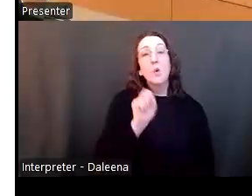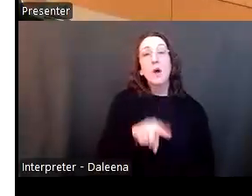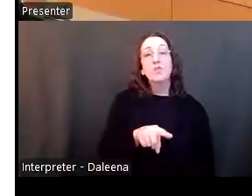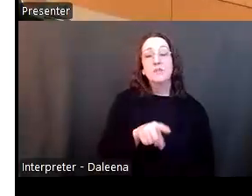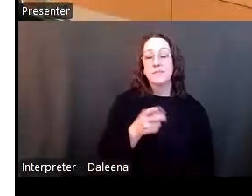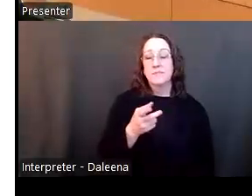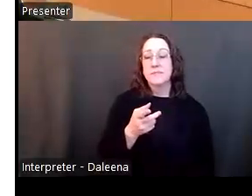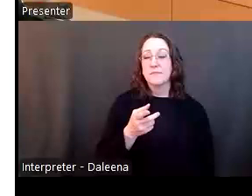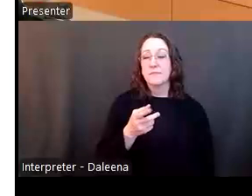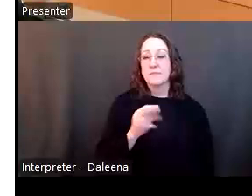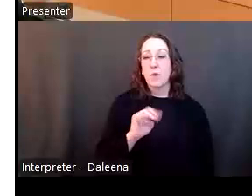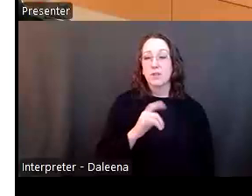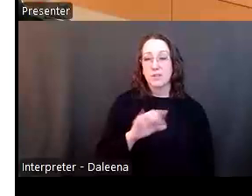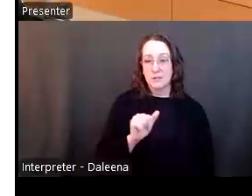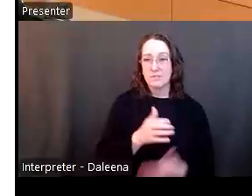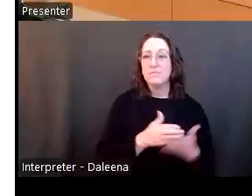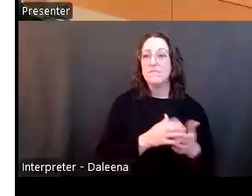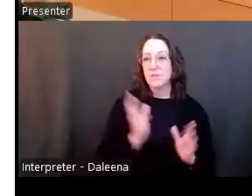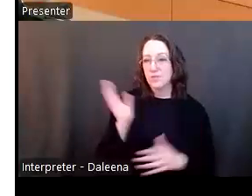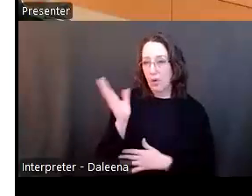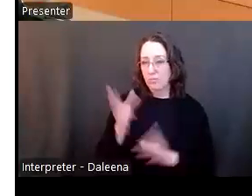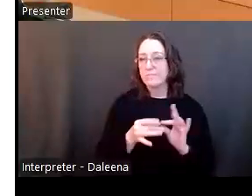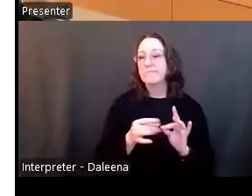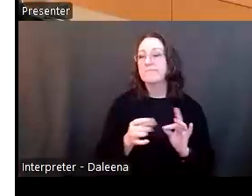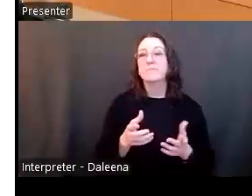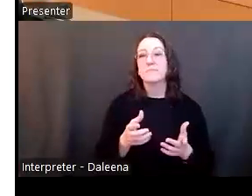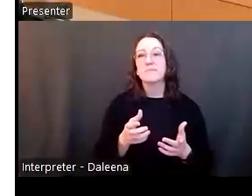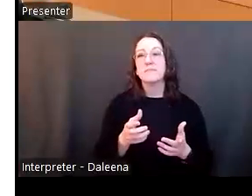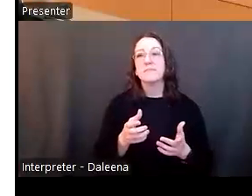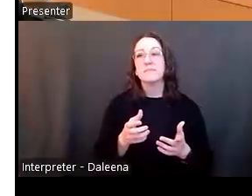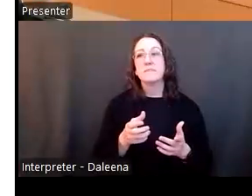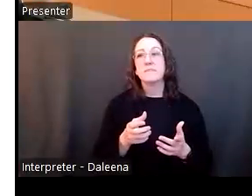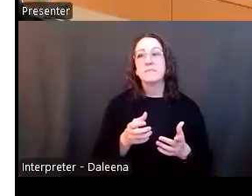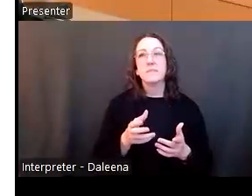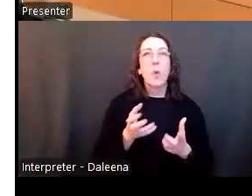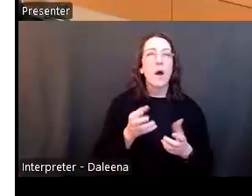from Marsha's portion of the talk um that we would love to hear more about the peer support